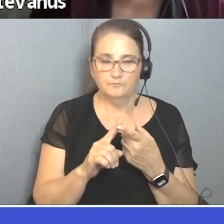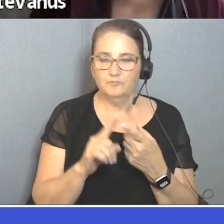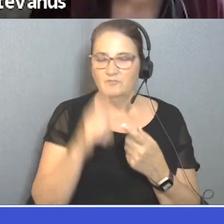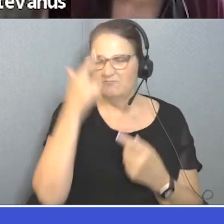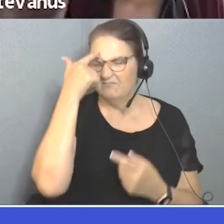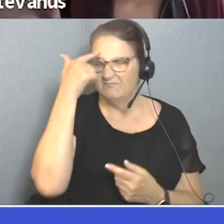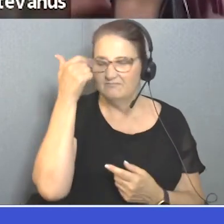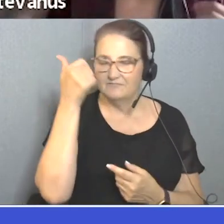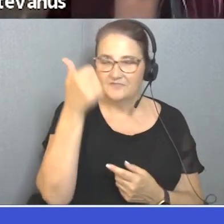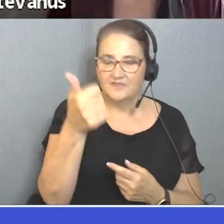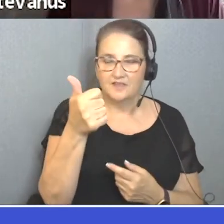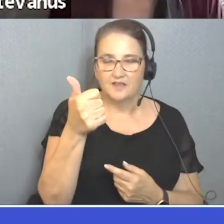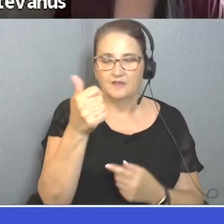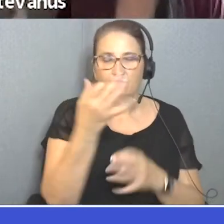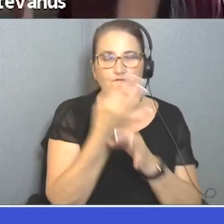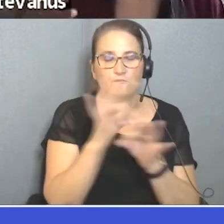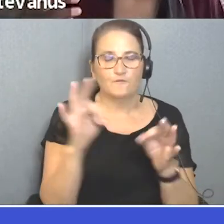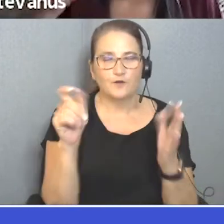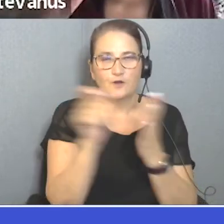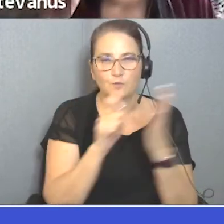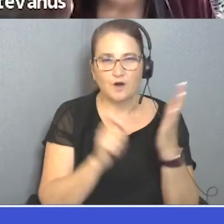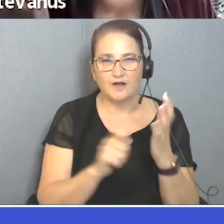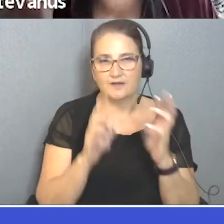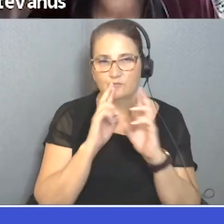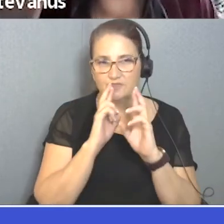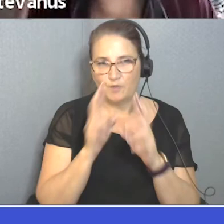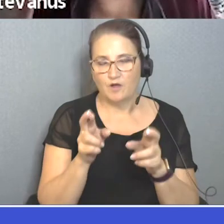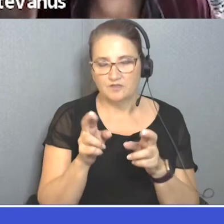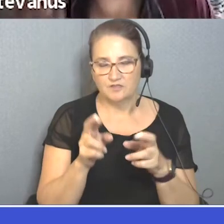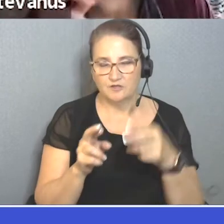invite you to engage in a free writing response.